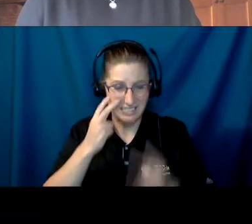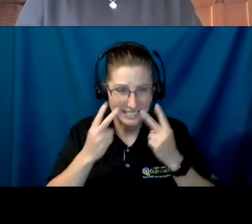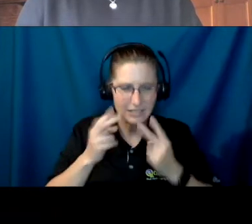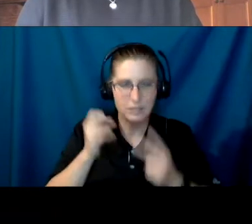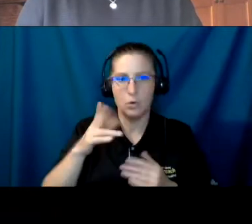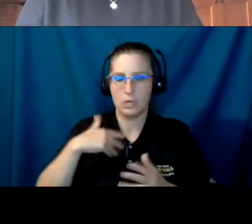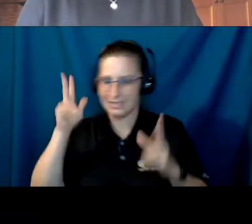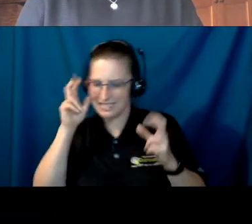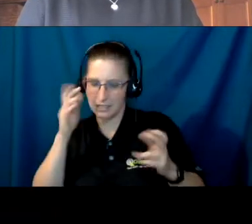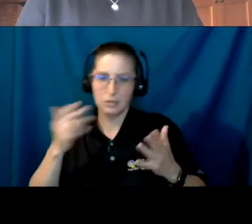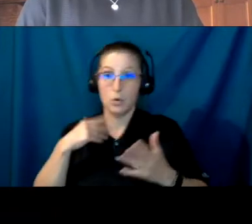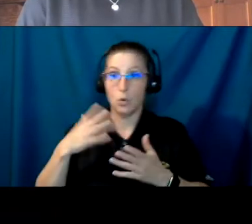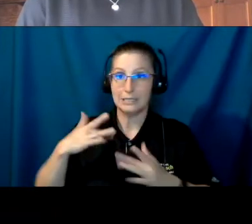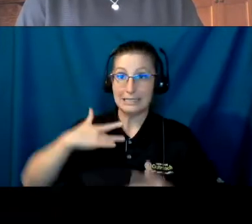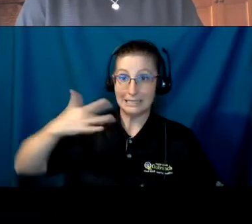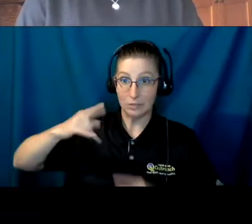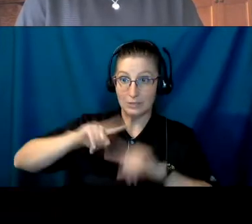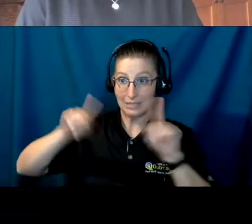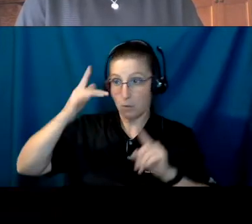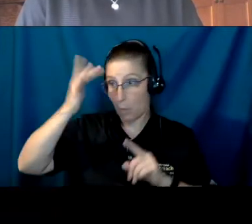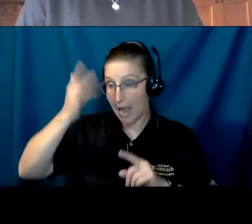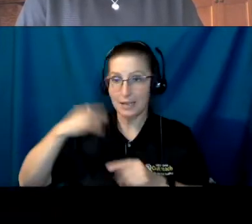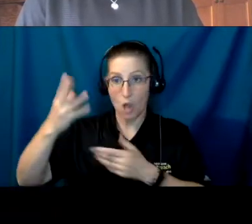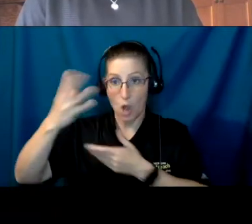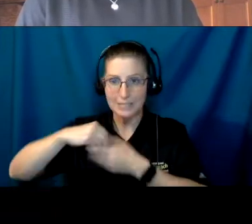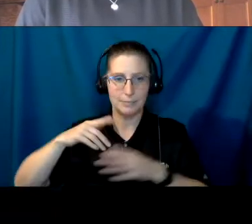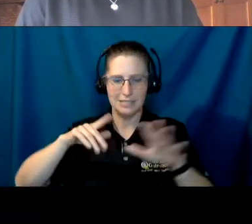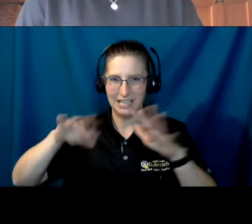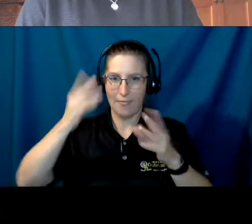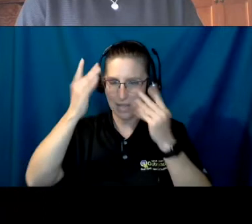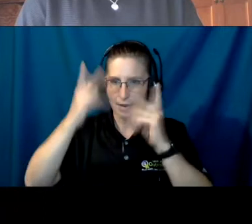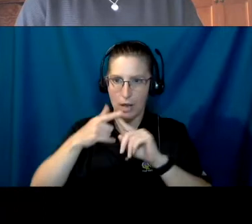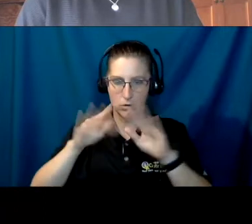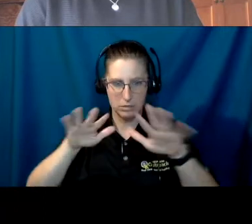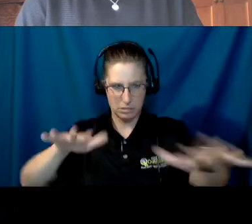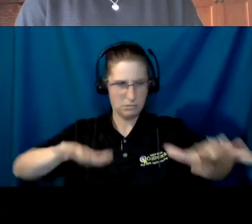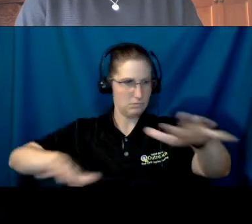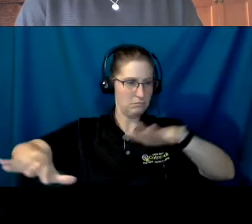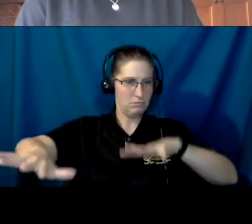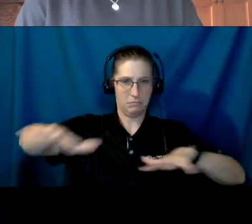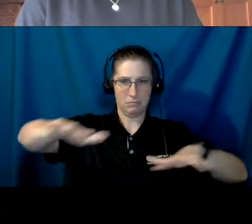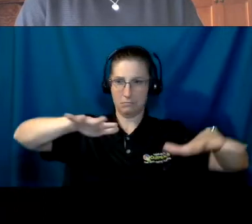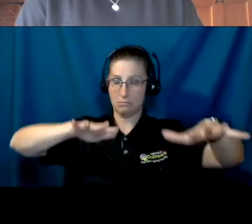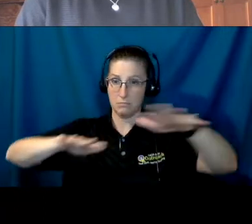because of autism So, so really is you've got to think about the environment in this